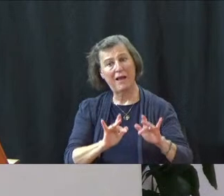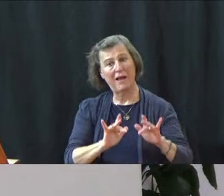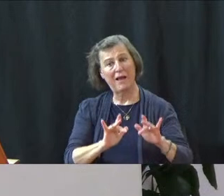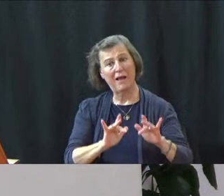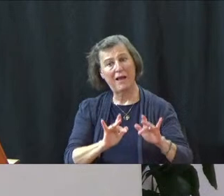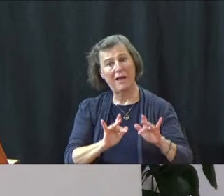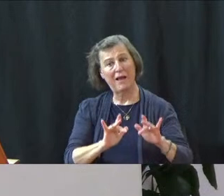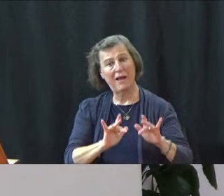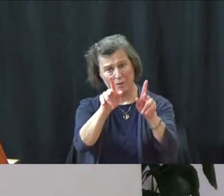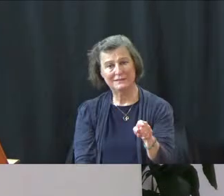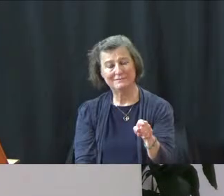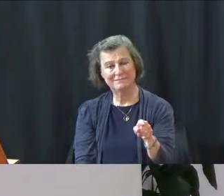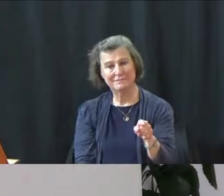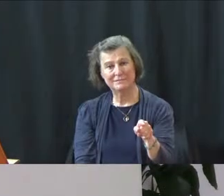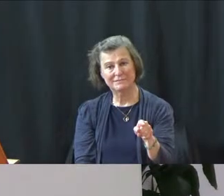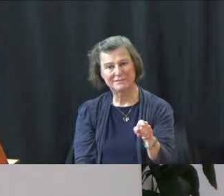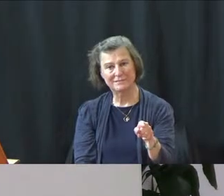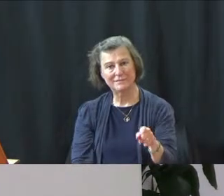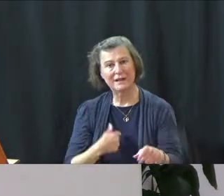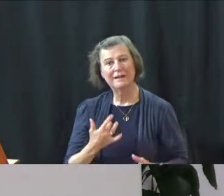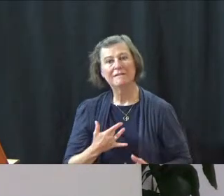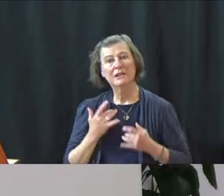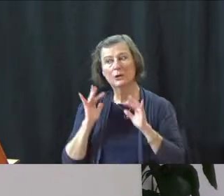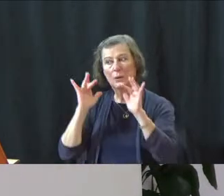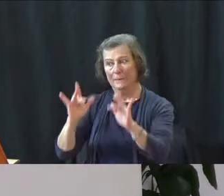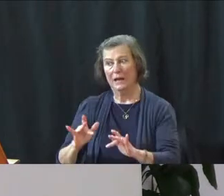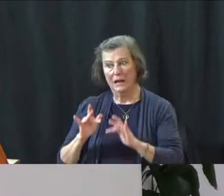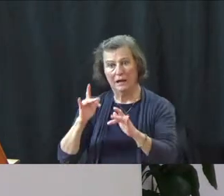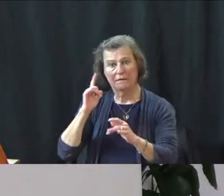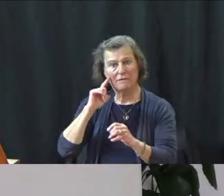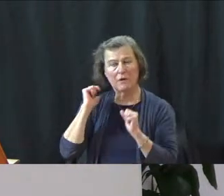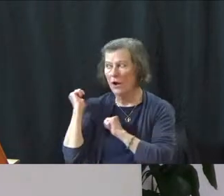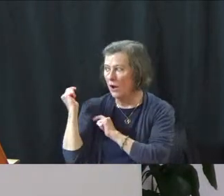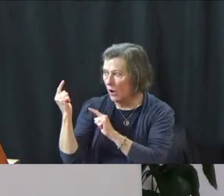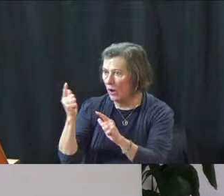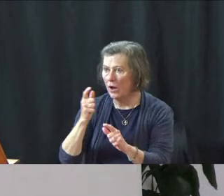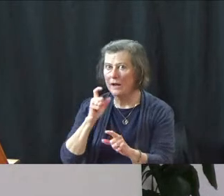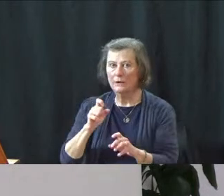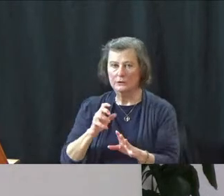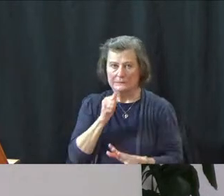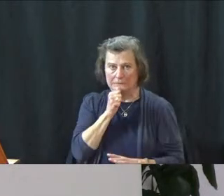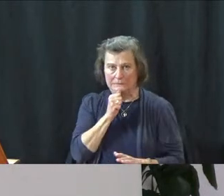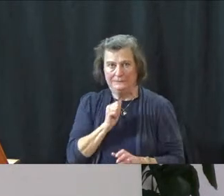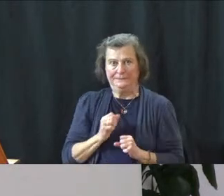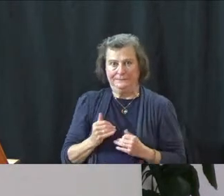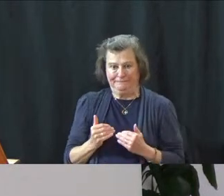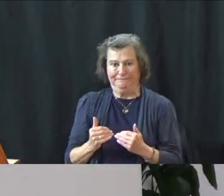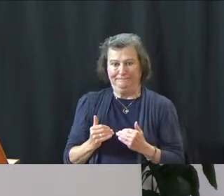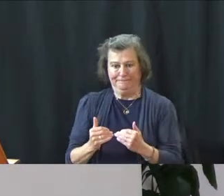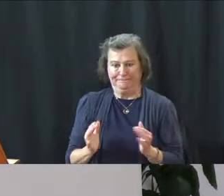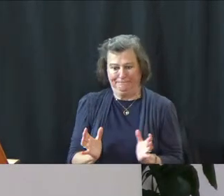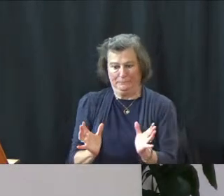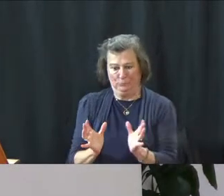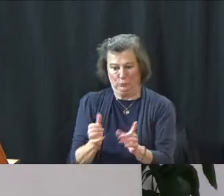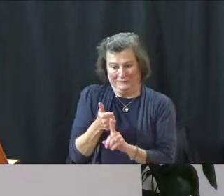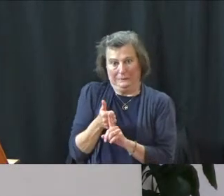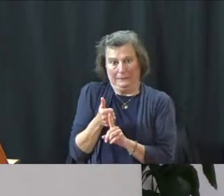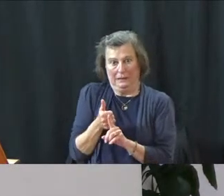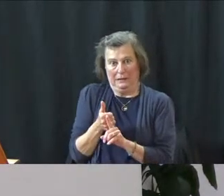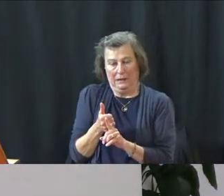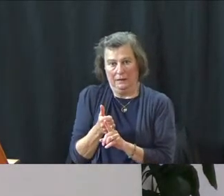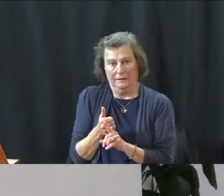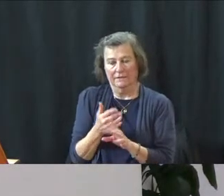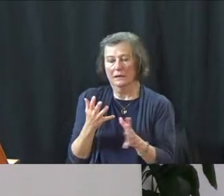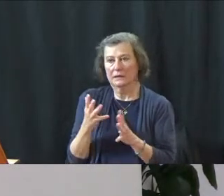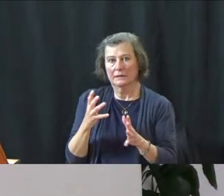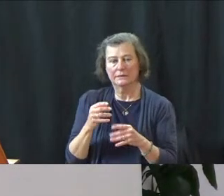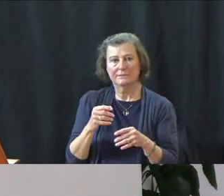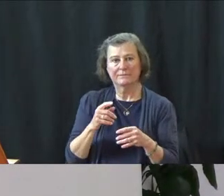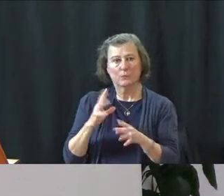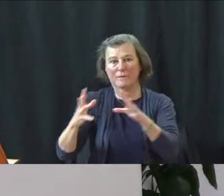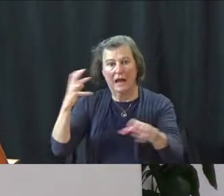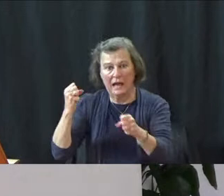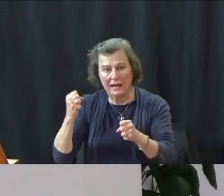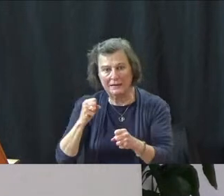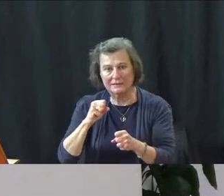I feel compassion for all those who have to push themselves at inhuman paces just to serve